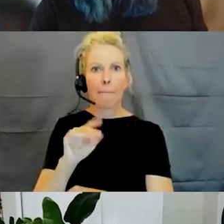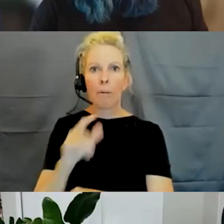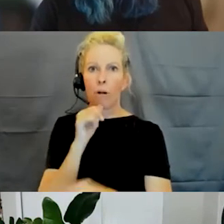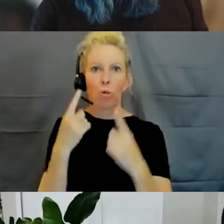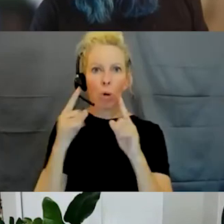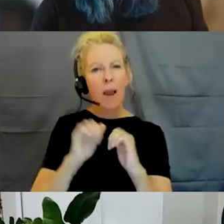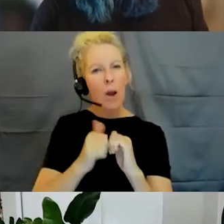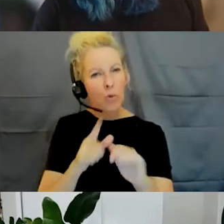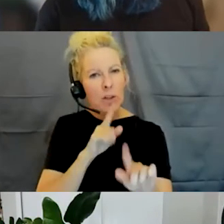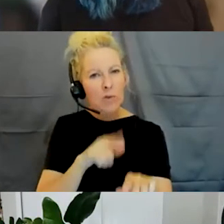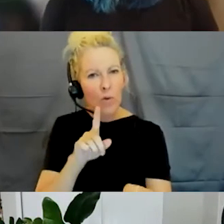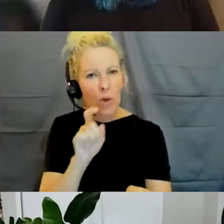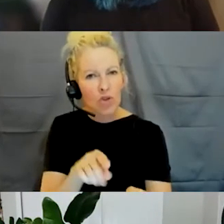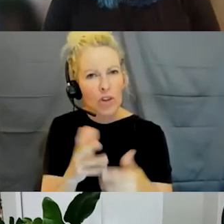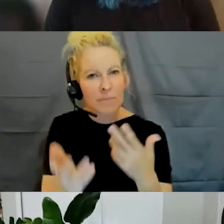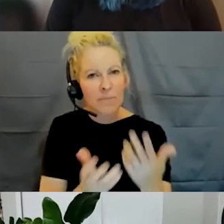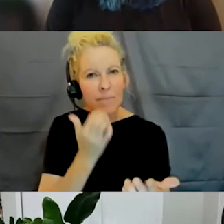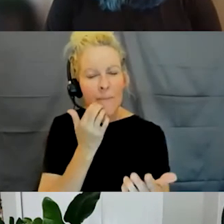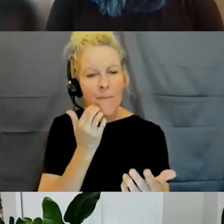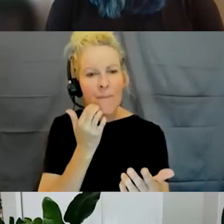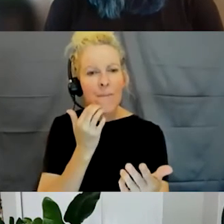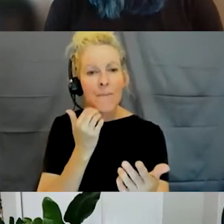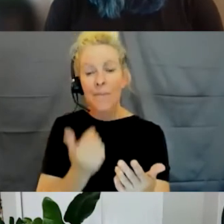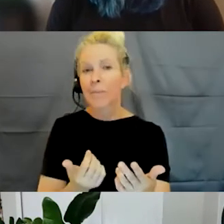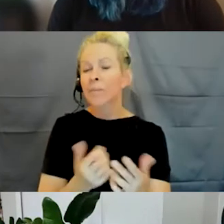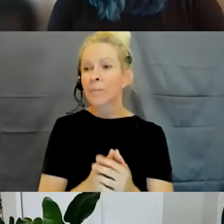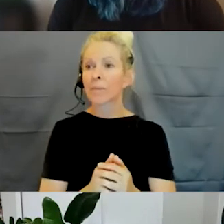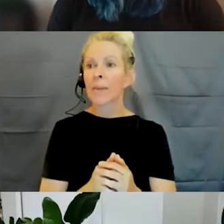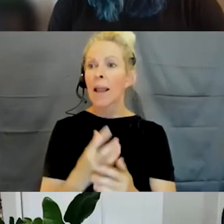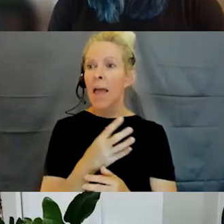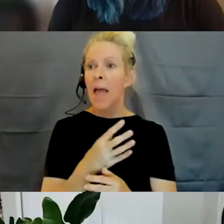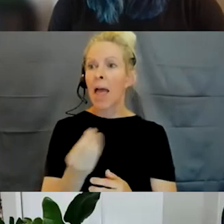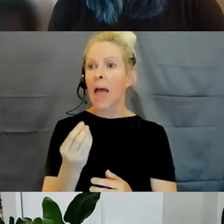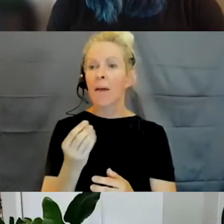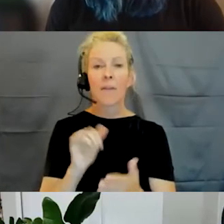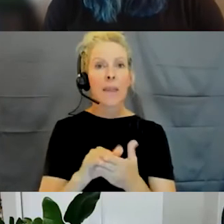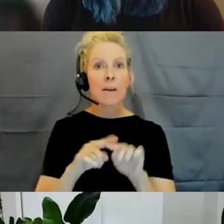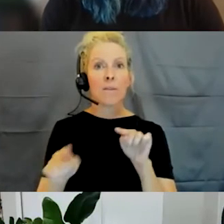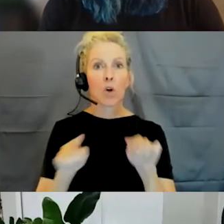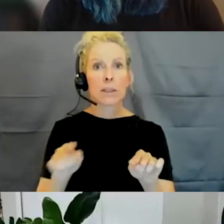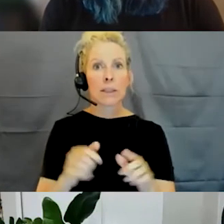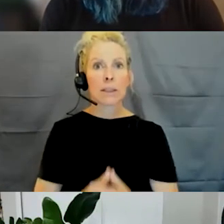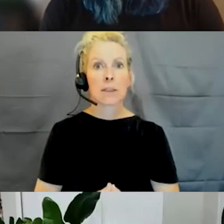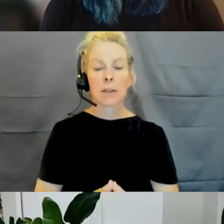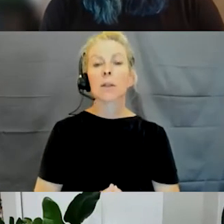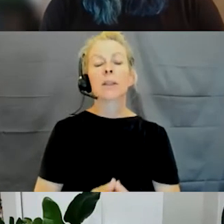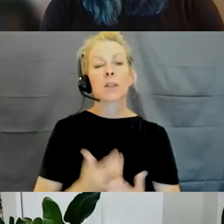that question about that? And the difference between, and maybe there are clarifications